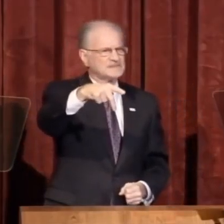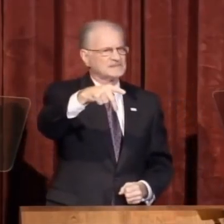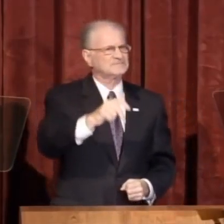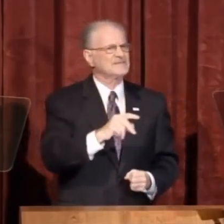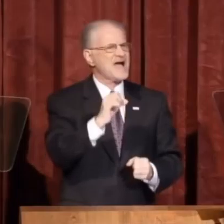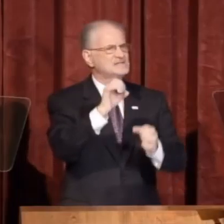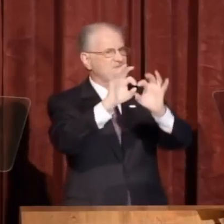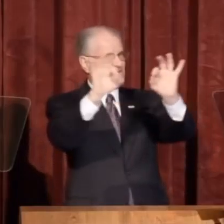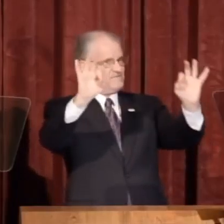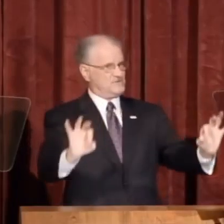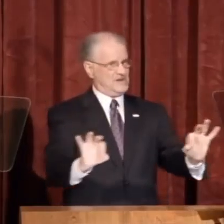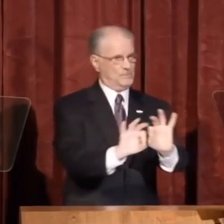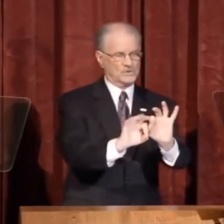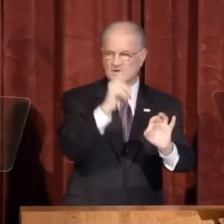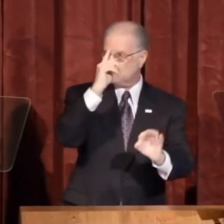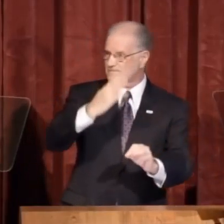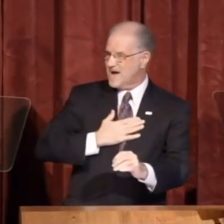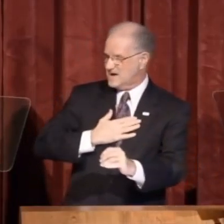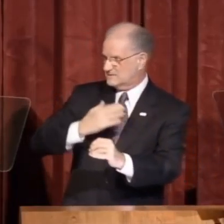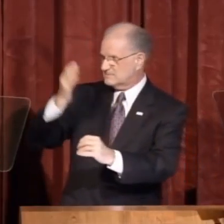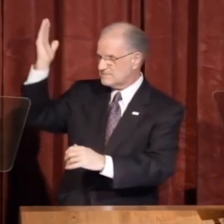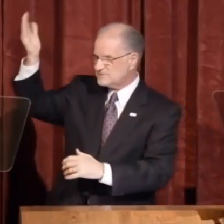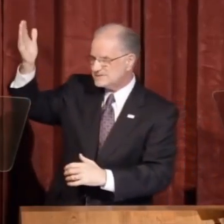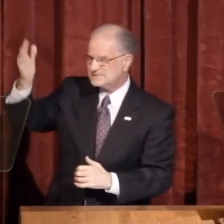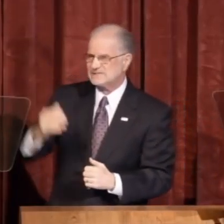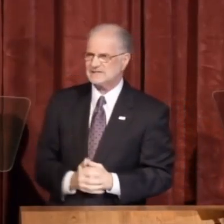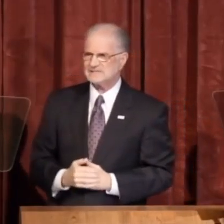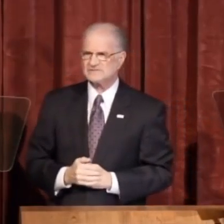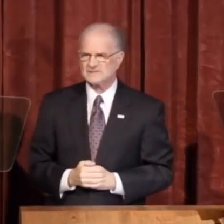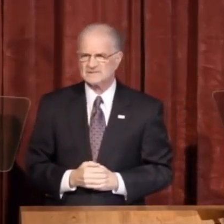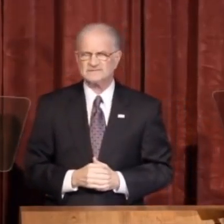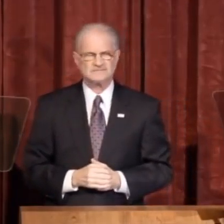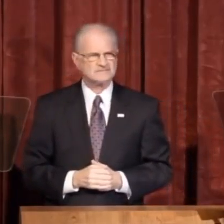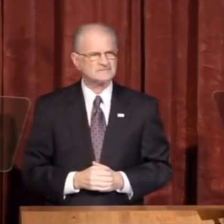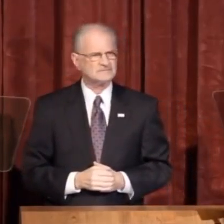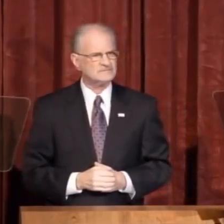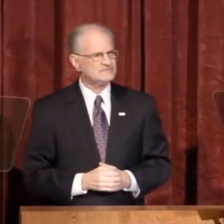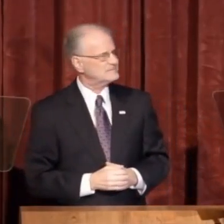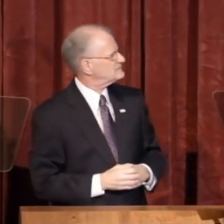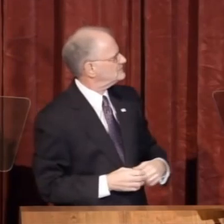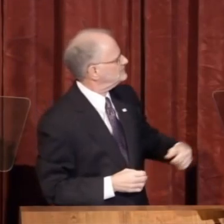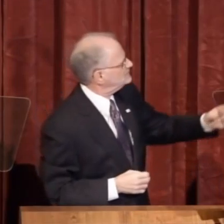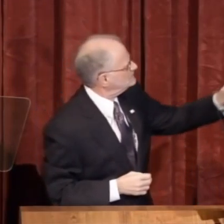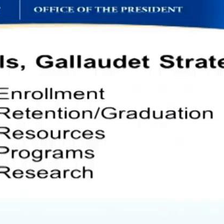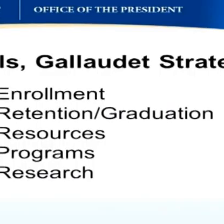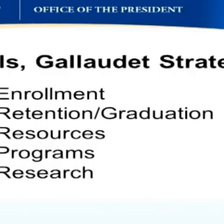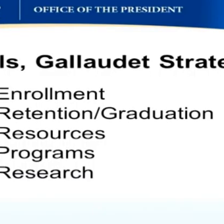The photos celebrate our past and our present.